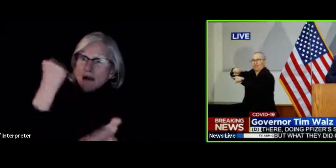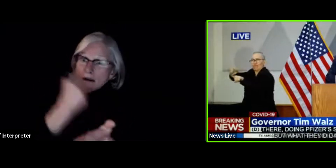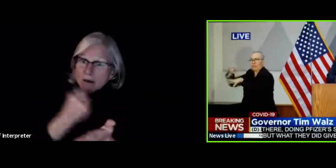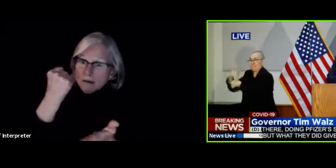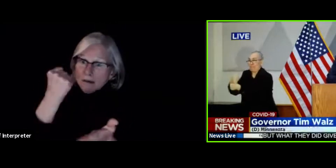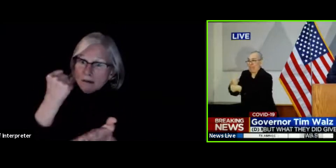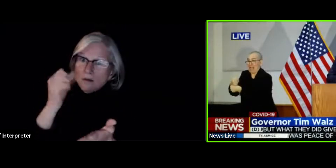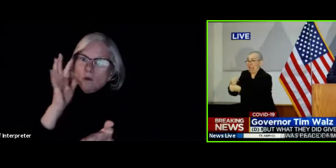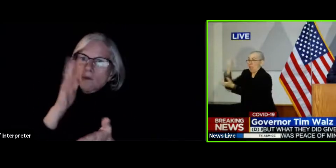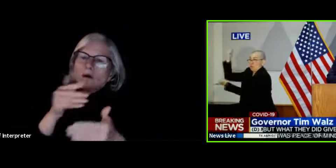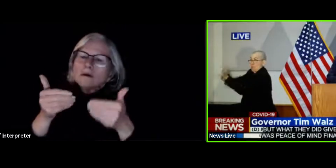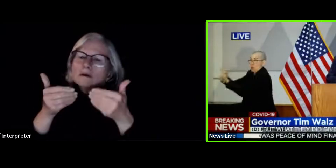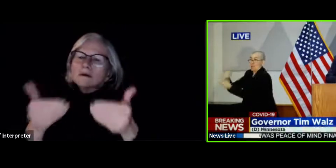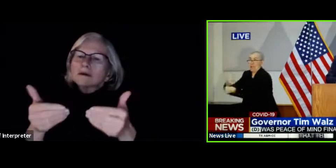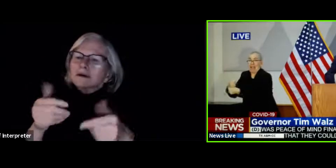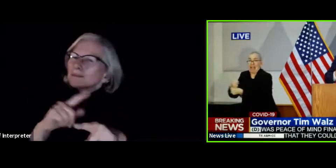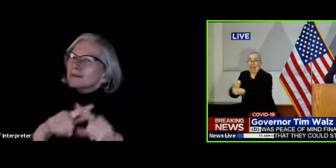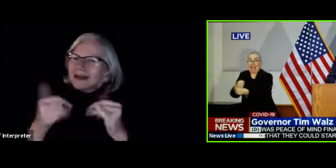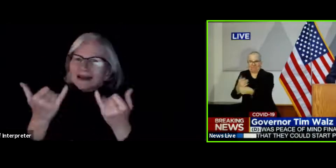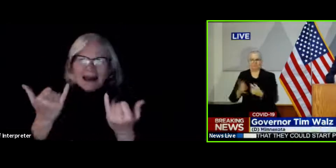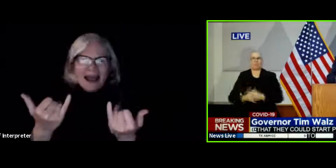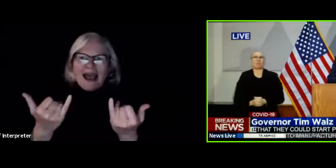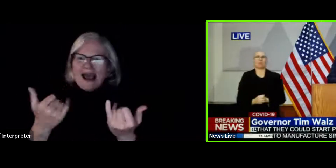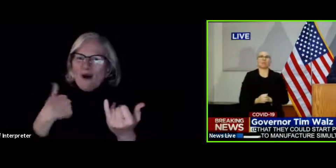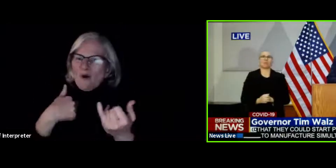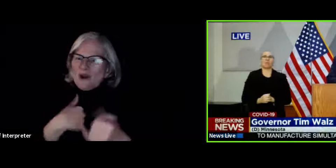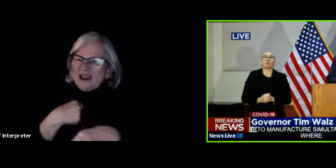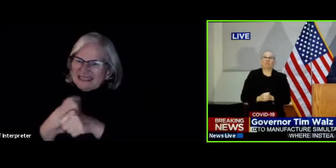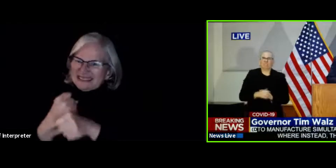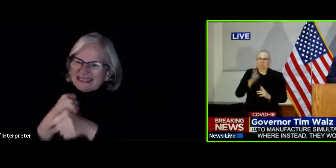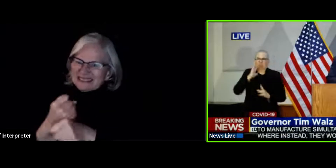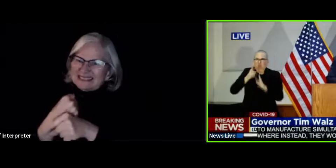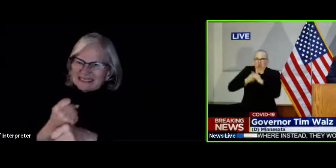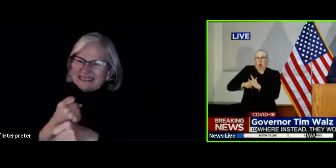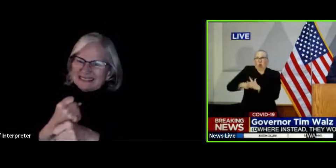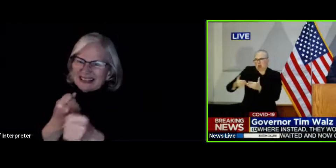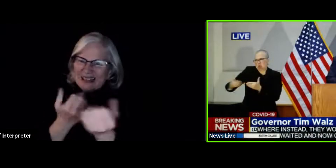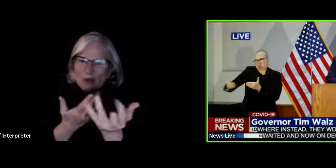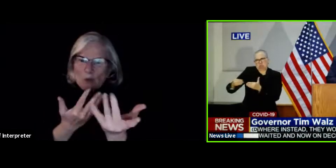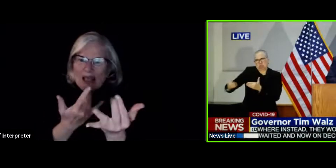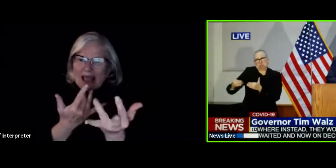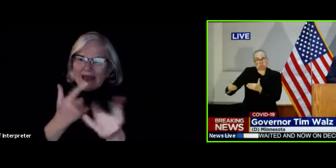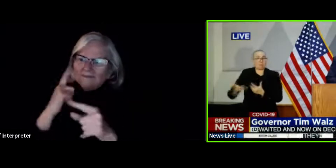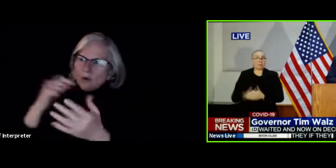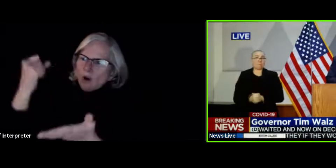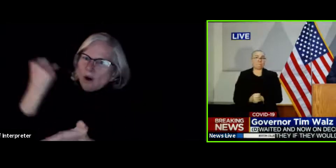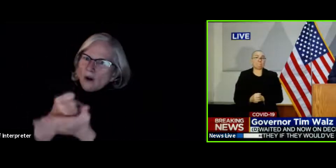HAPPENING SIMULTANEOUSLY. THAT WILL STARTS TO SPEEDS UP. SOME OF THE NEWS IS -- THERE WAS A LITTLE BIT OF